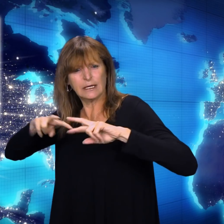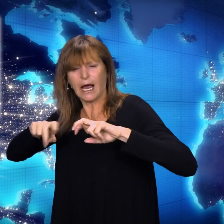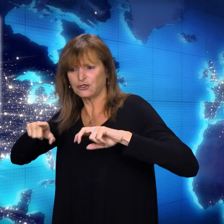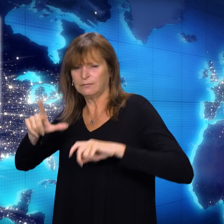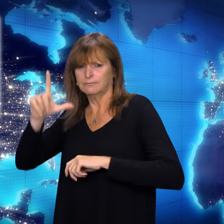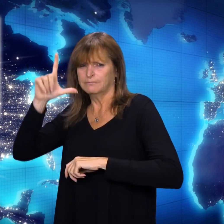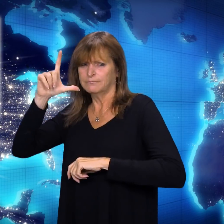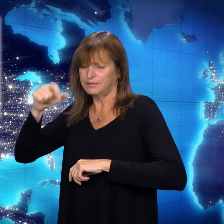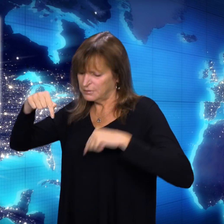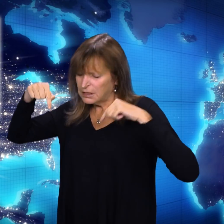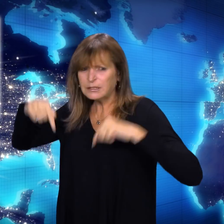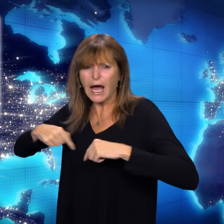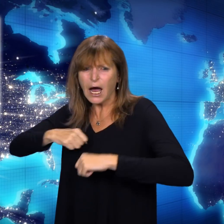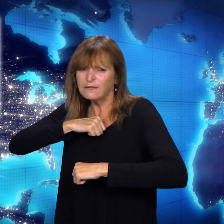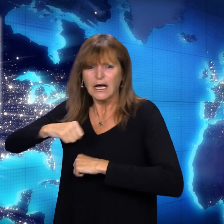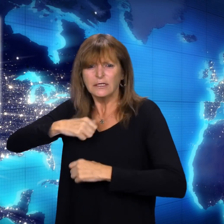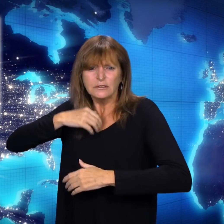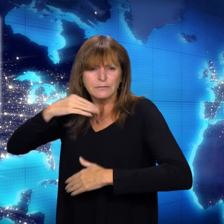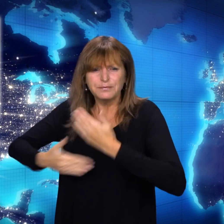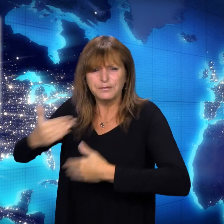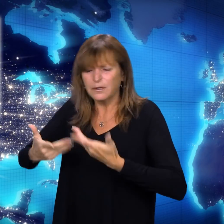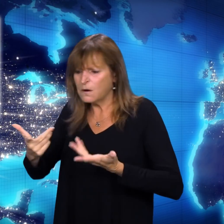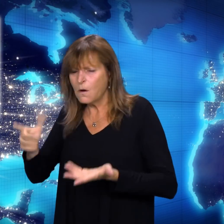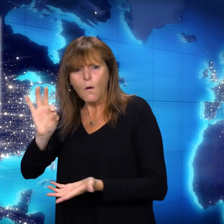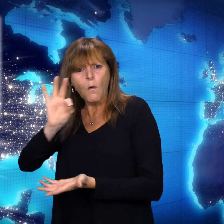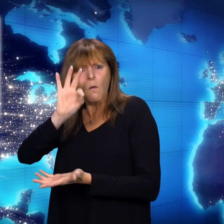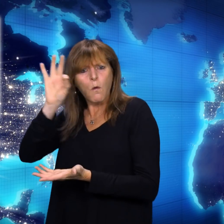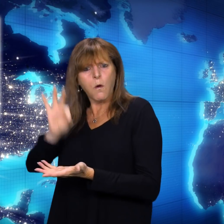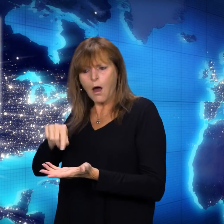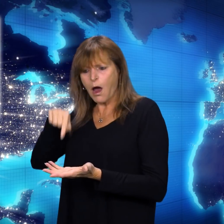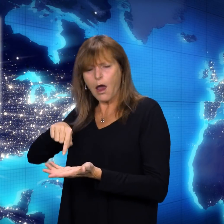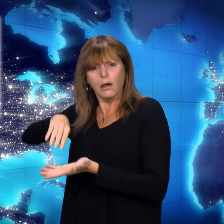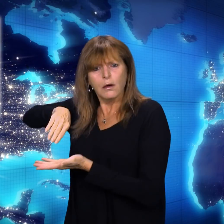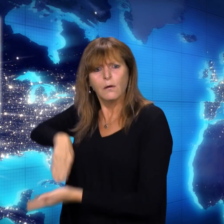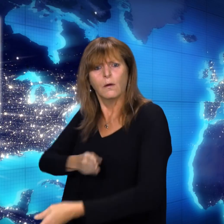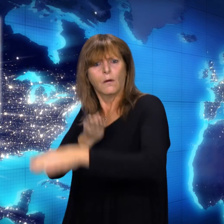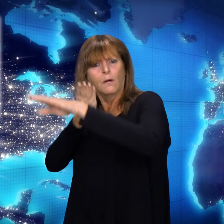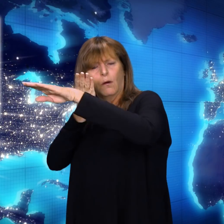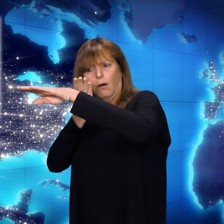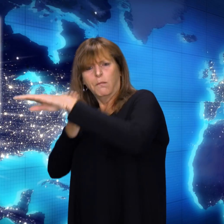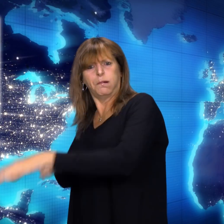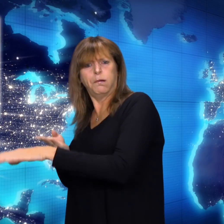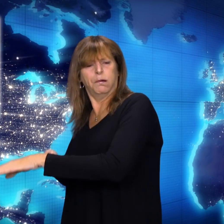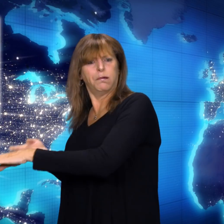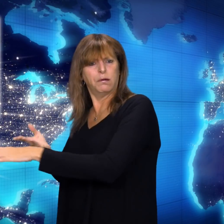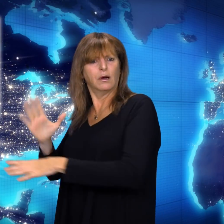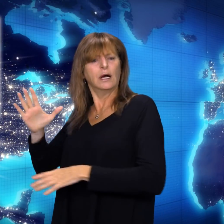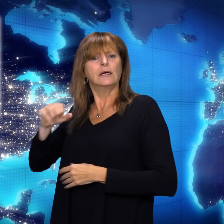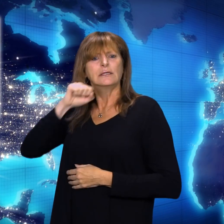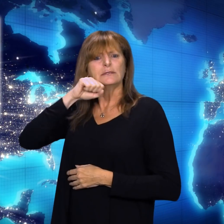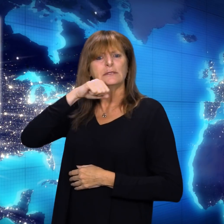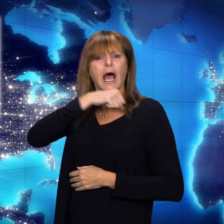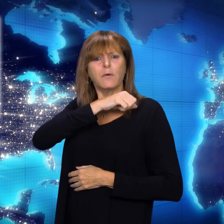launched immediately to determine the cause of the derailment of